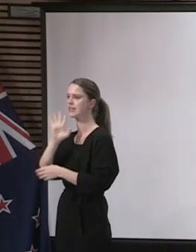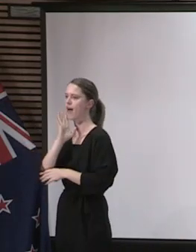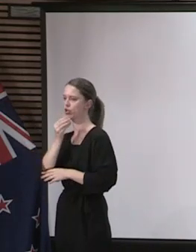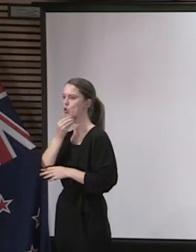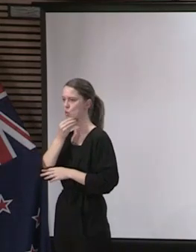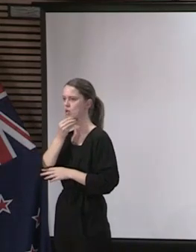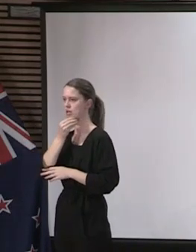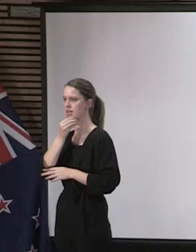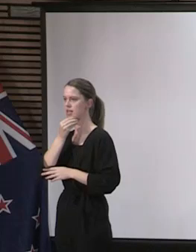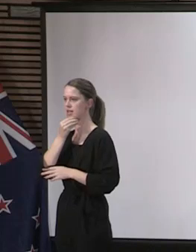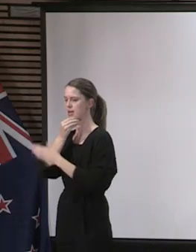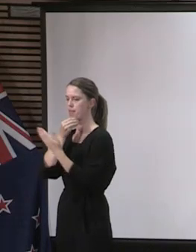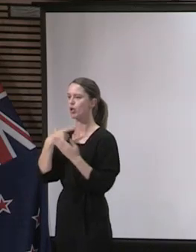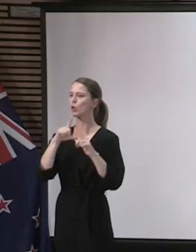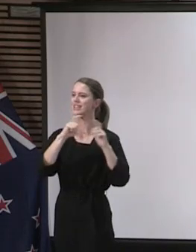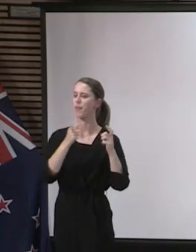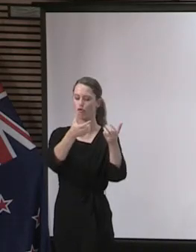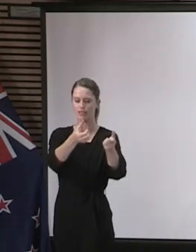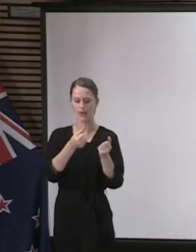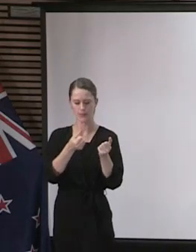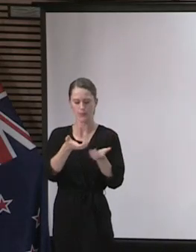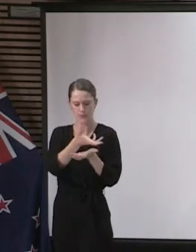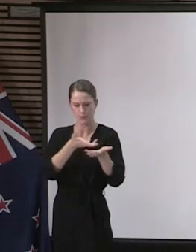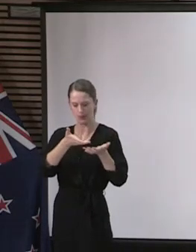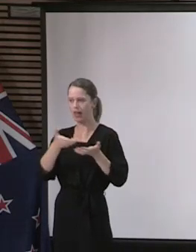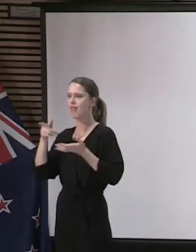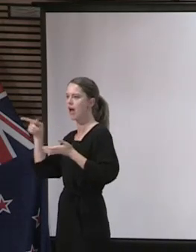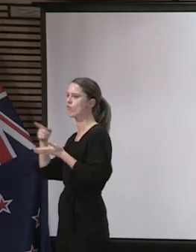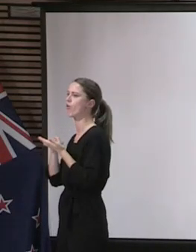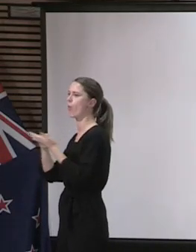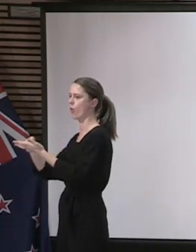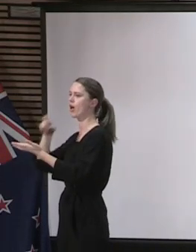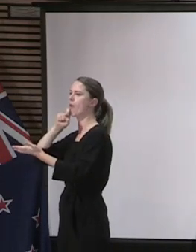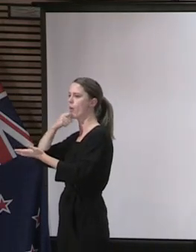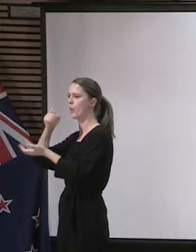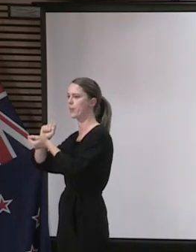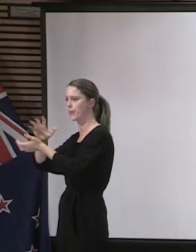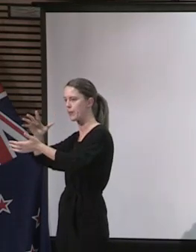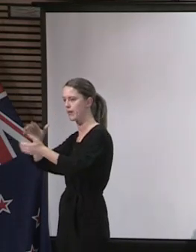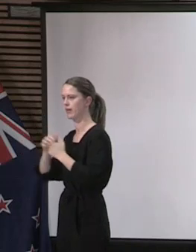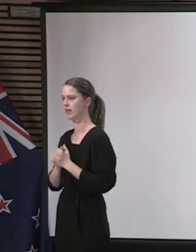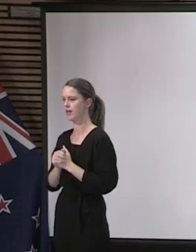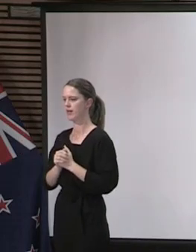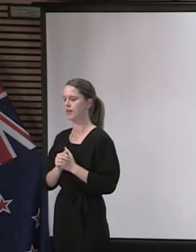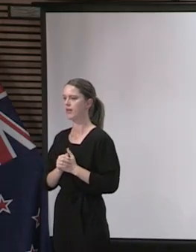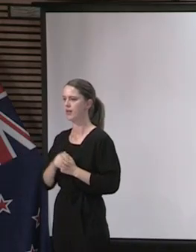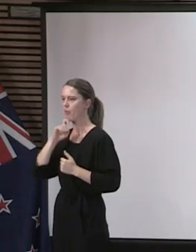Her report has been publicly released this afternoon, now it has been considered by